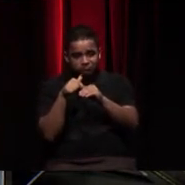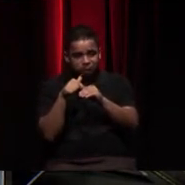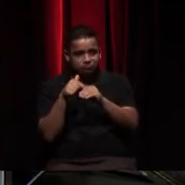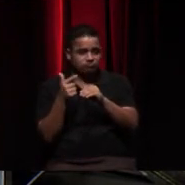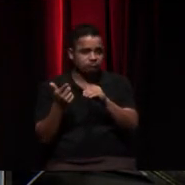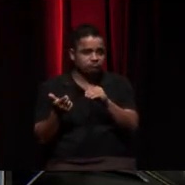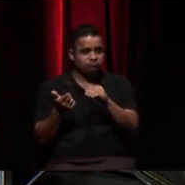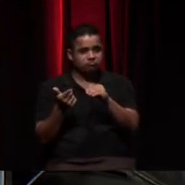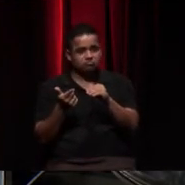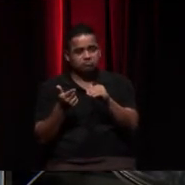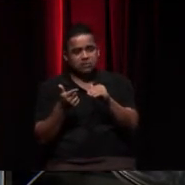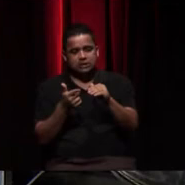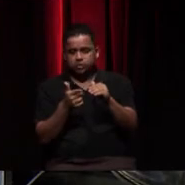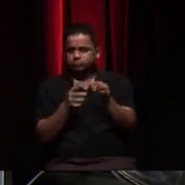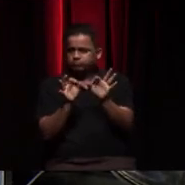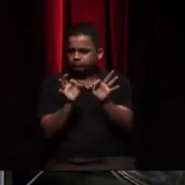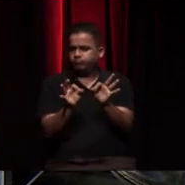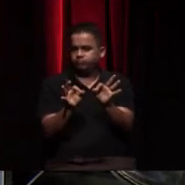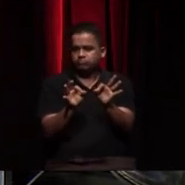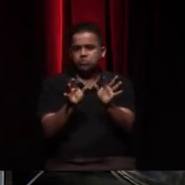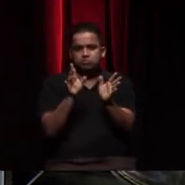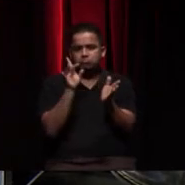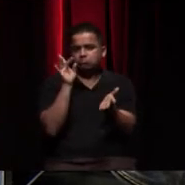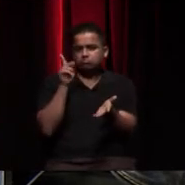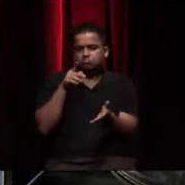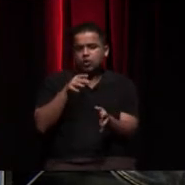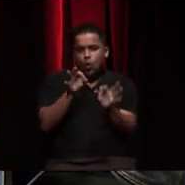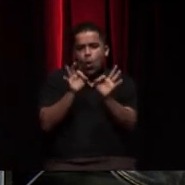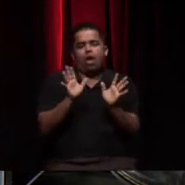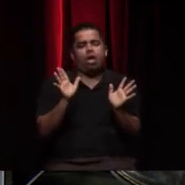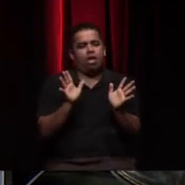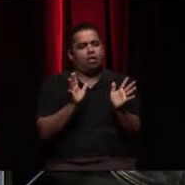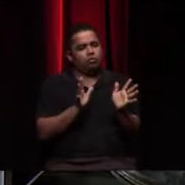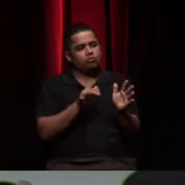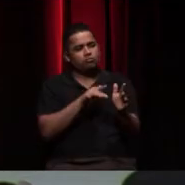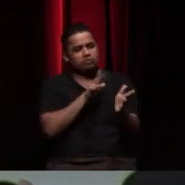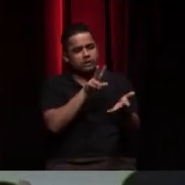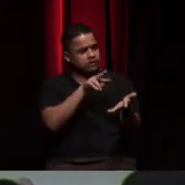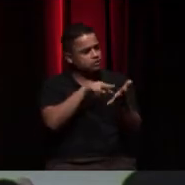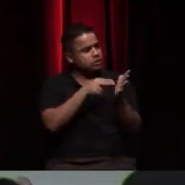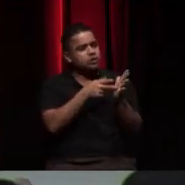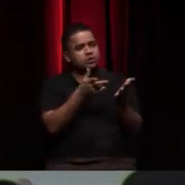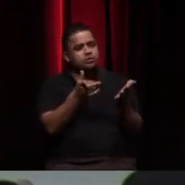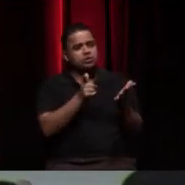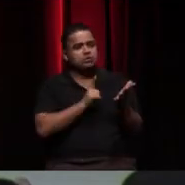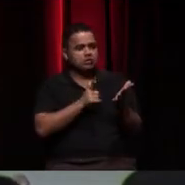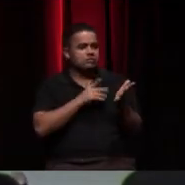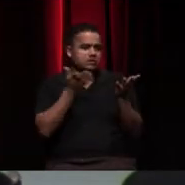a little cleaner in the sense that things are… We have always had infomercials and the like.